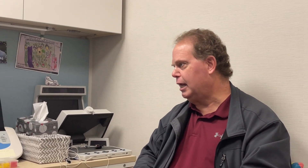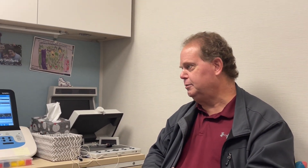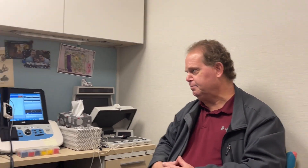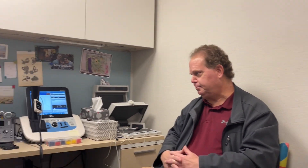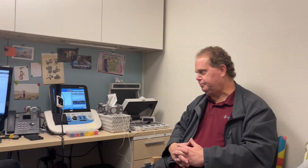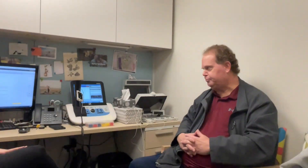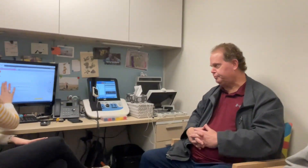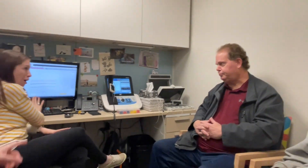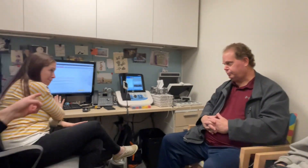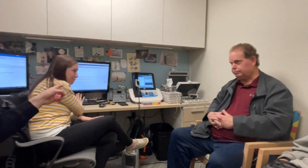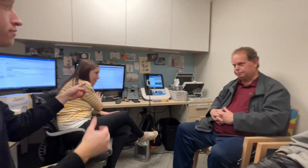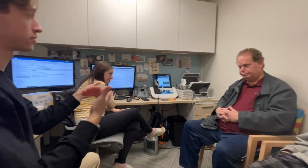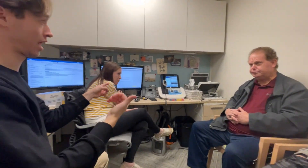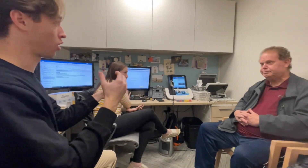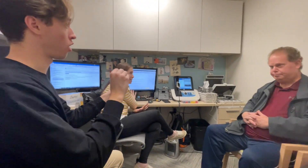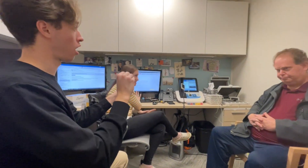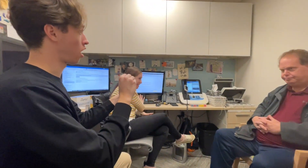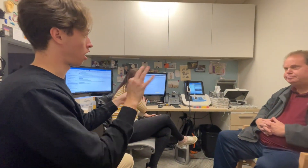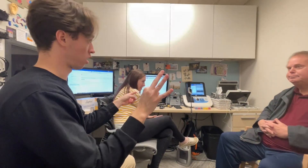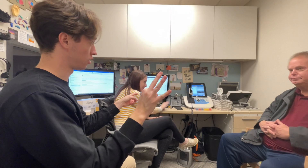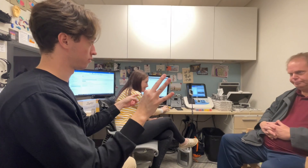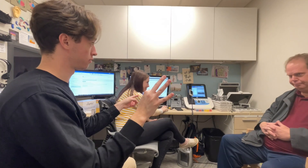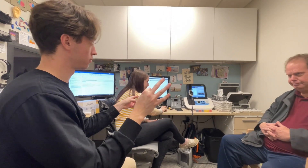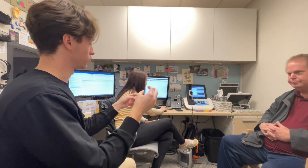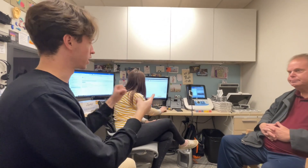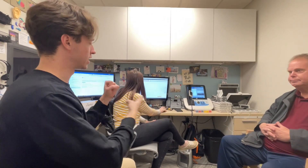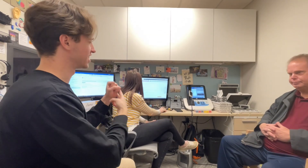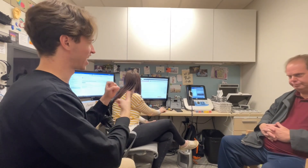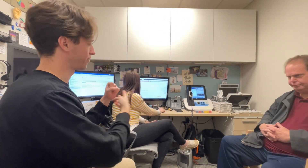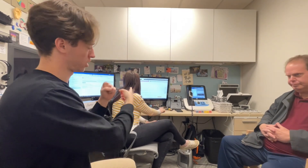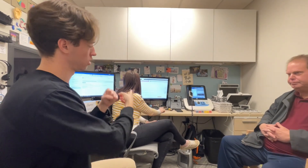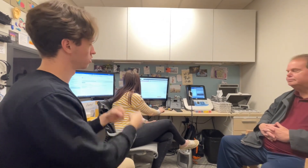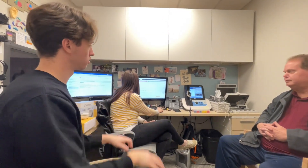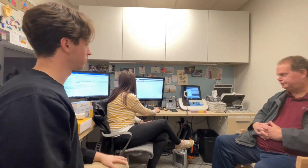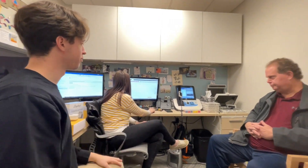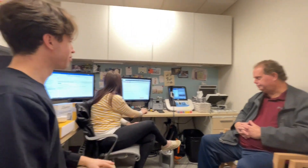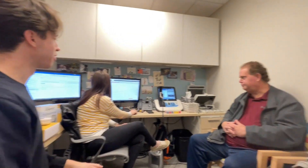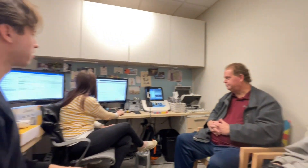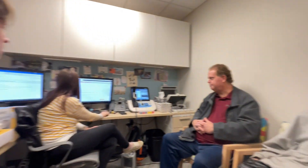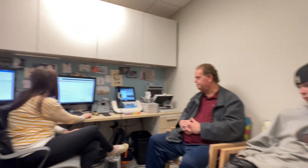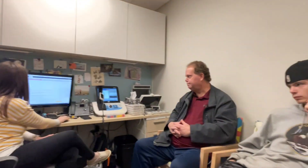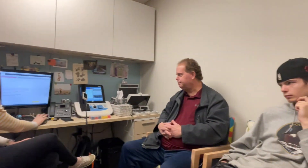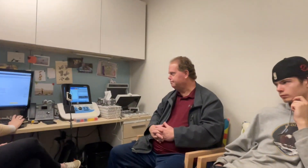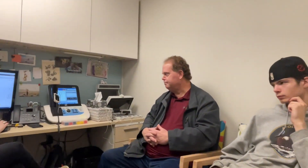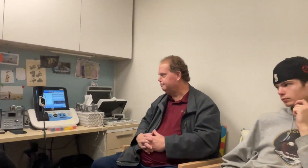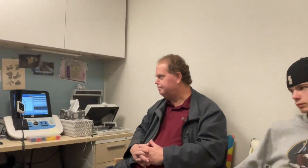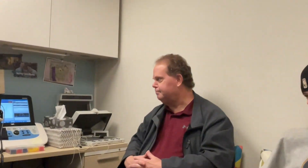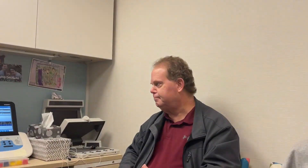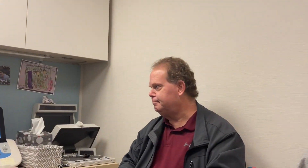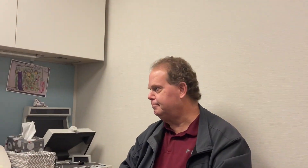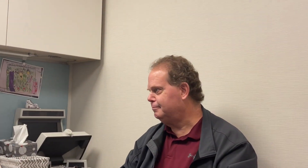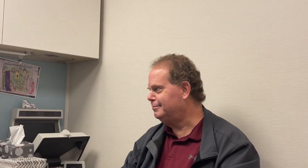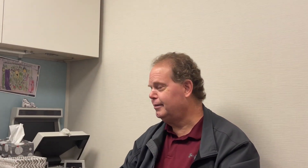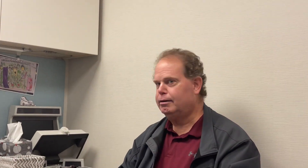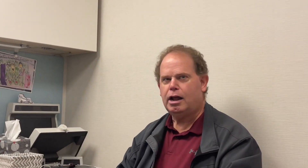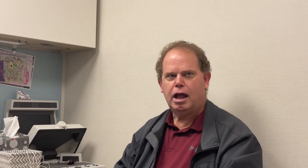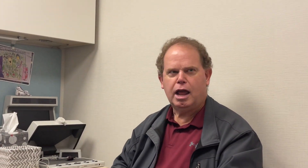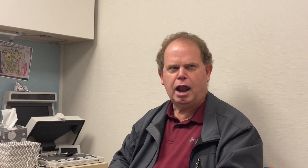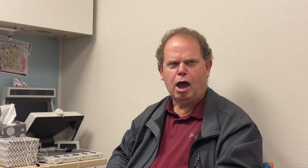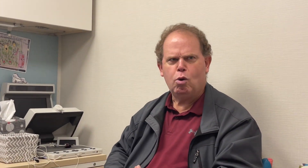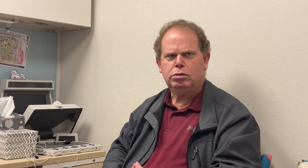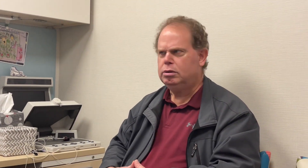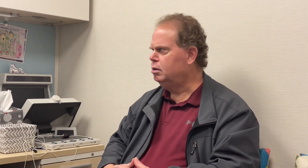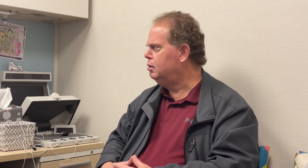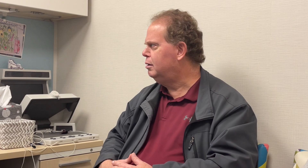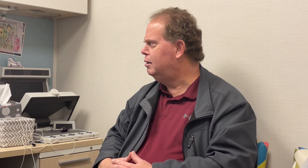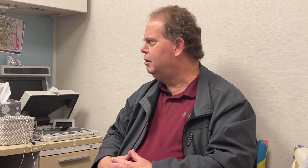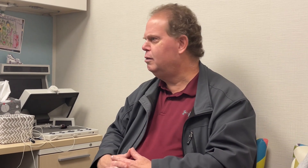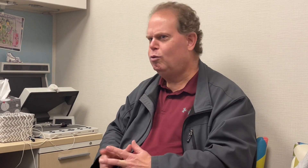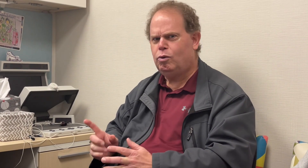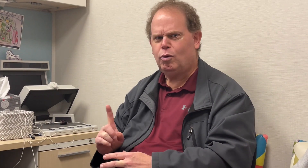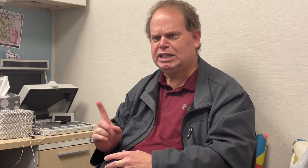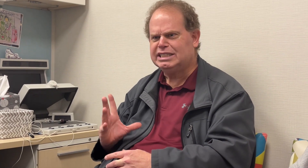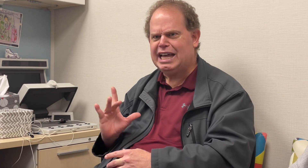going to turn this off so I can save it okay and hello what